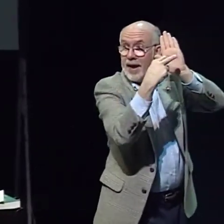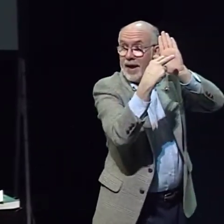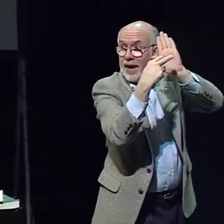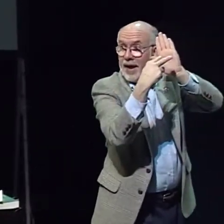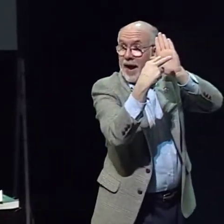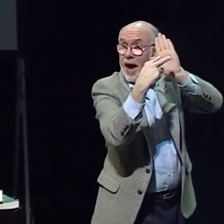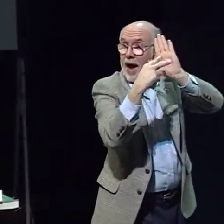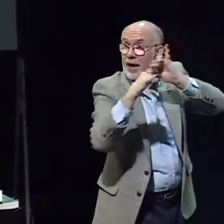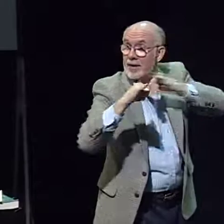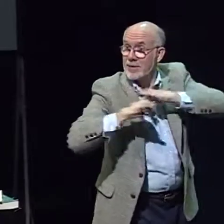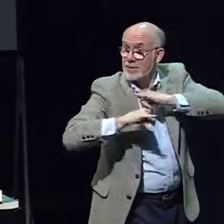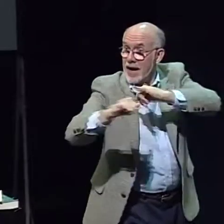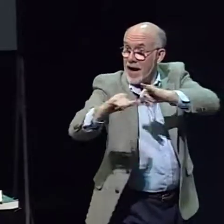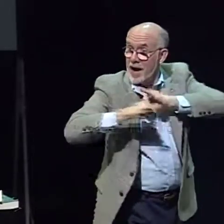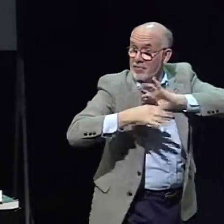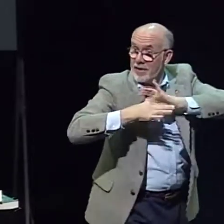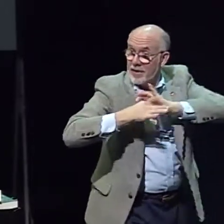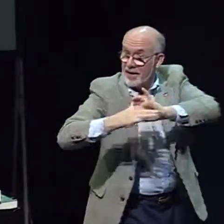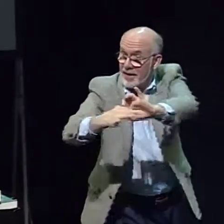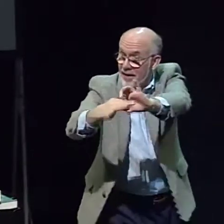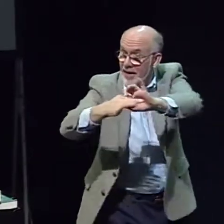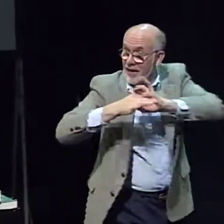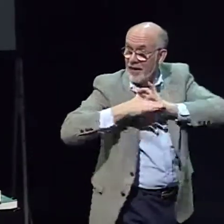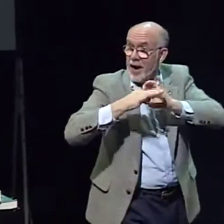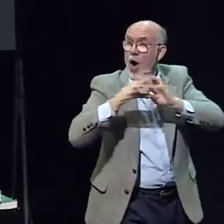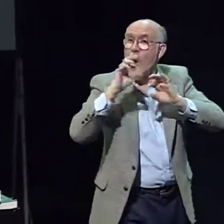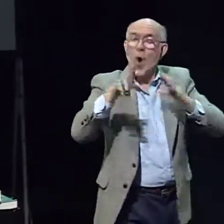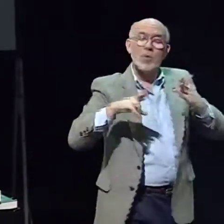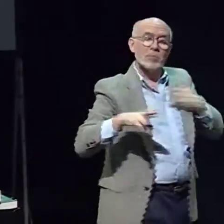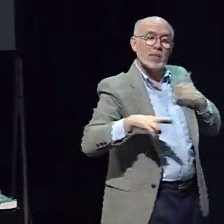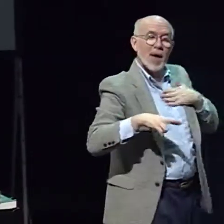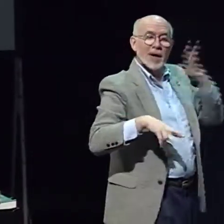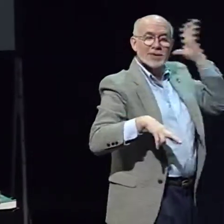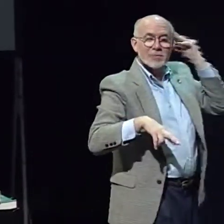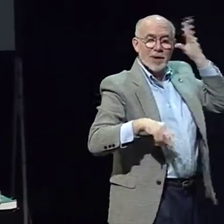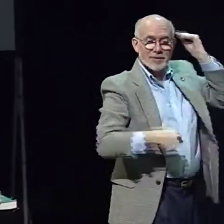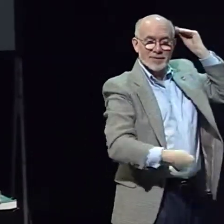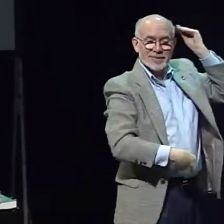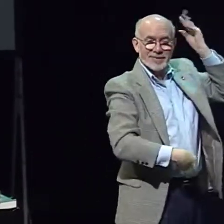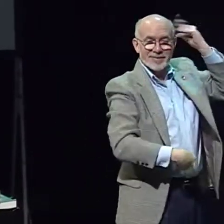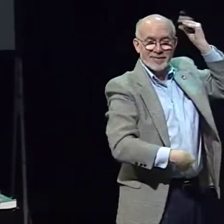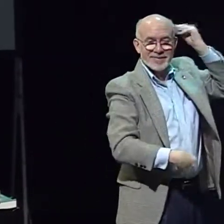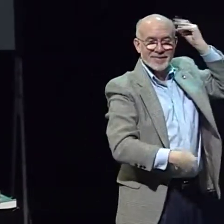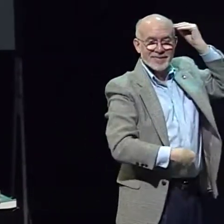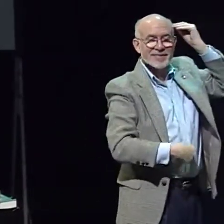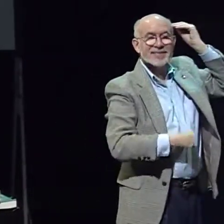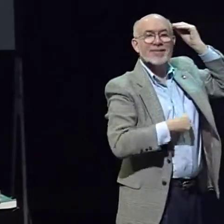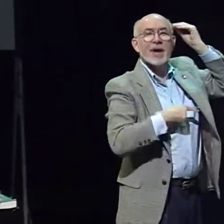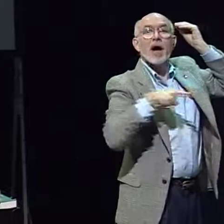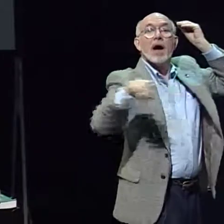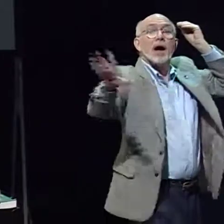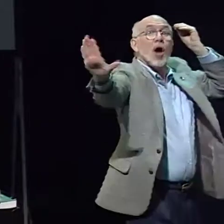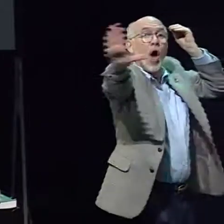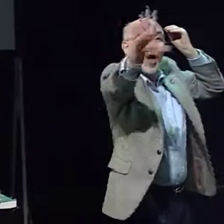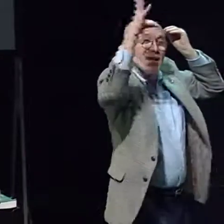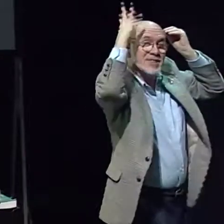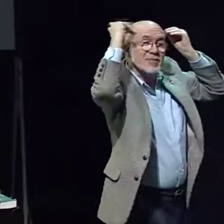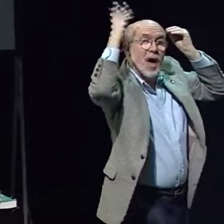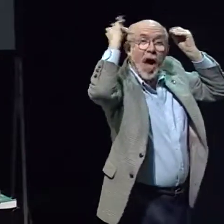YOU TAKE YOUR FEELING, AND YOU CONVEY IT THROUGH THAT. AND, HOPEFULLY, YOUR AUDIENCE WILL CONNECT BECAUSE MY EXPERIENCES,